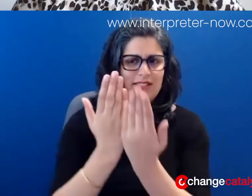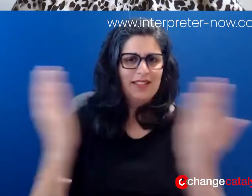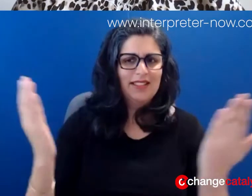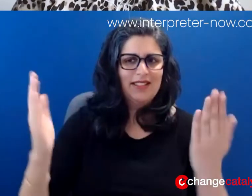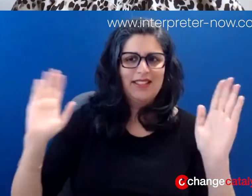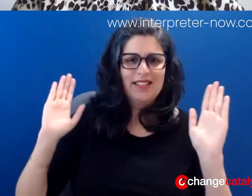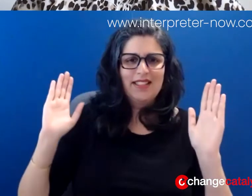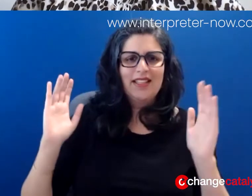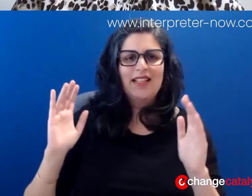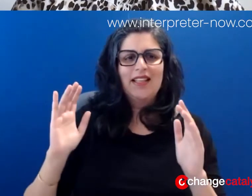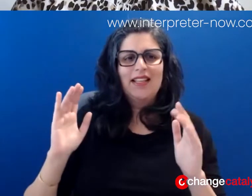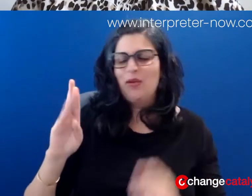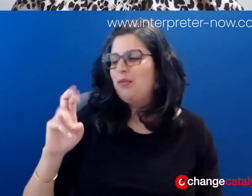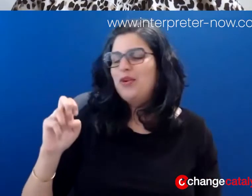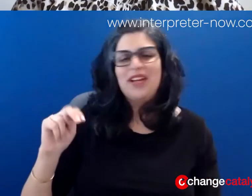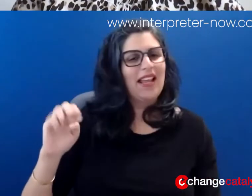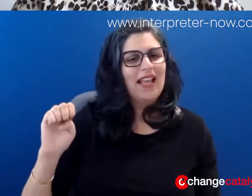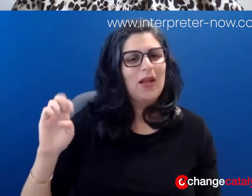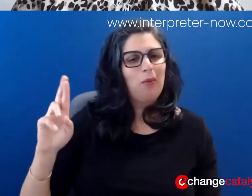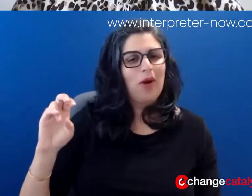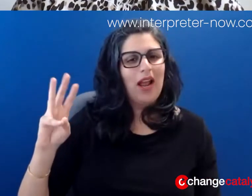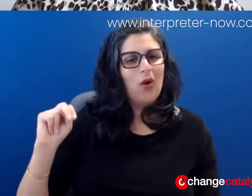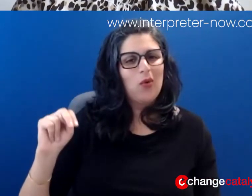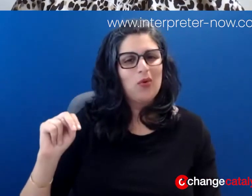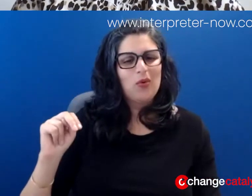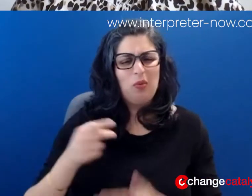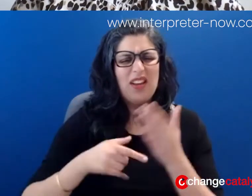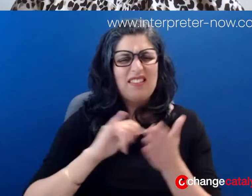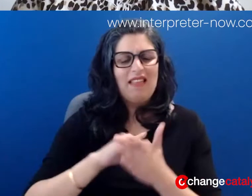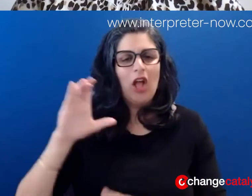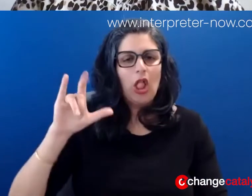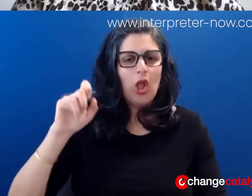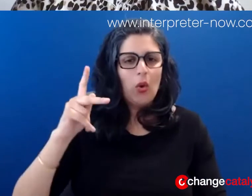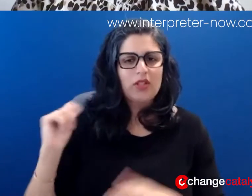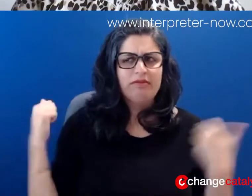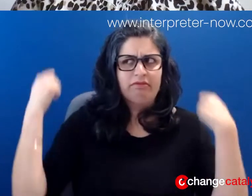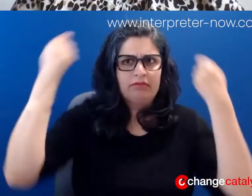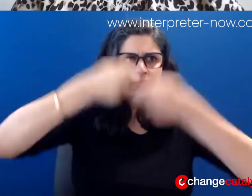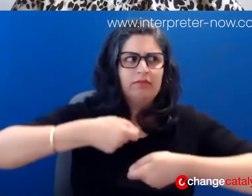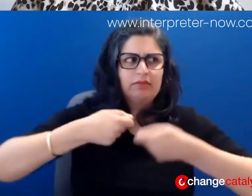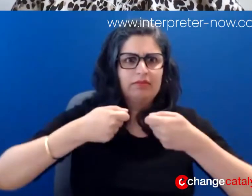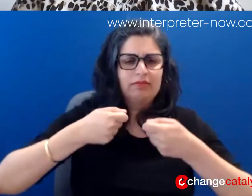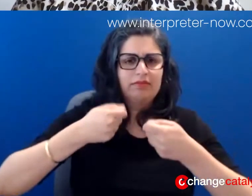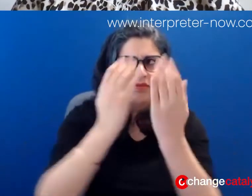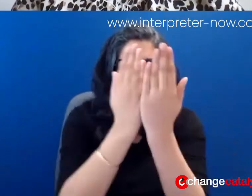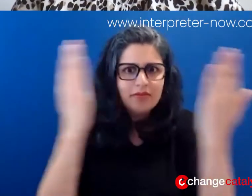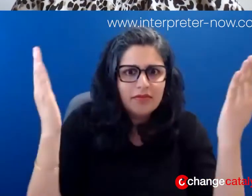What is that cloak that we have and to peel that away like an onion?